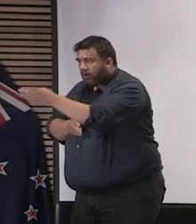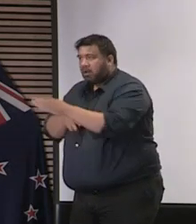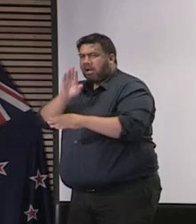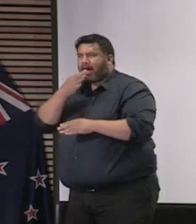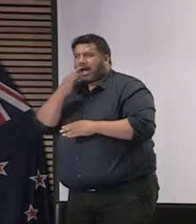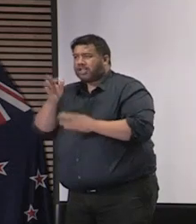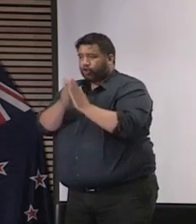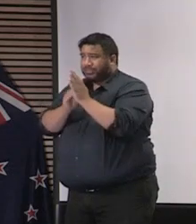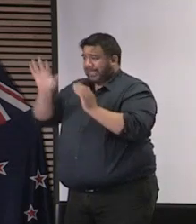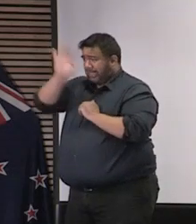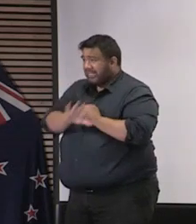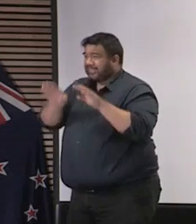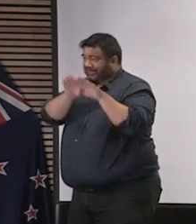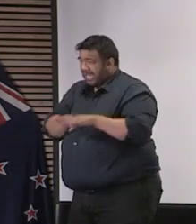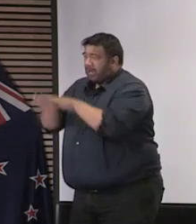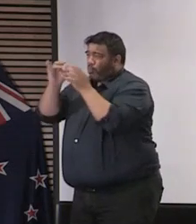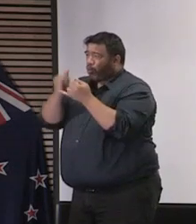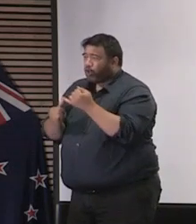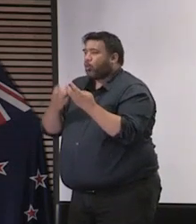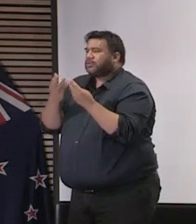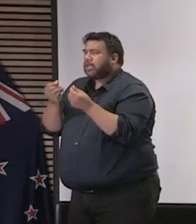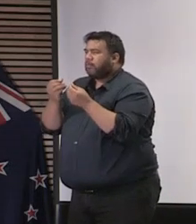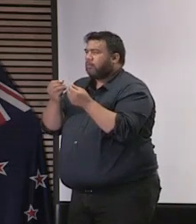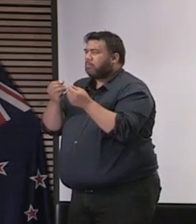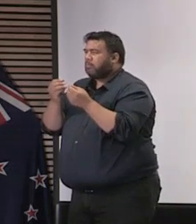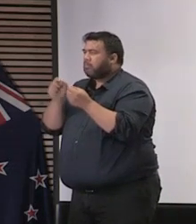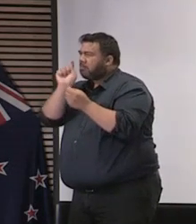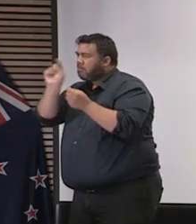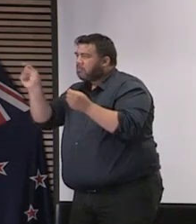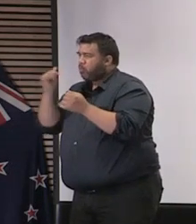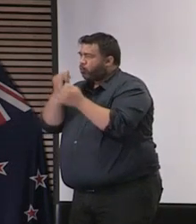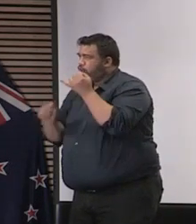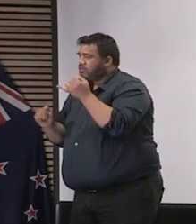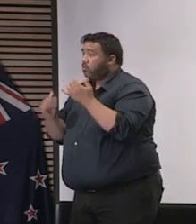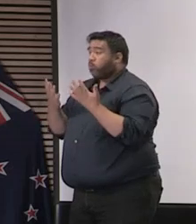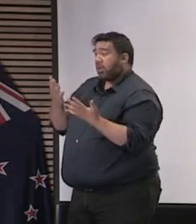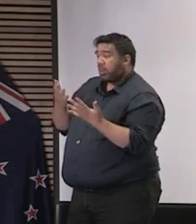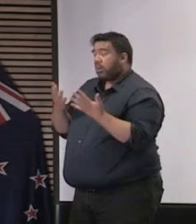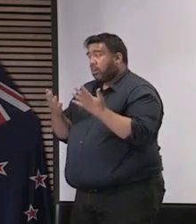repeated breaches of the rules. REPORTER: In the